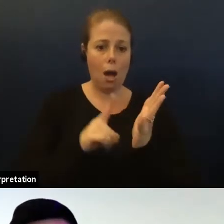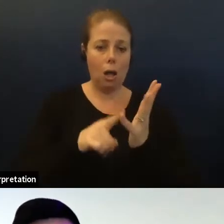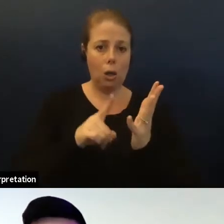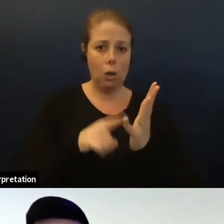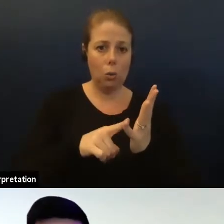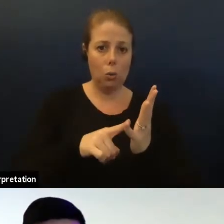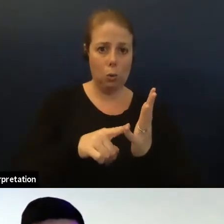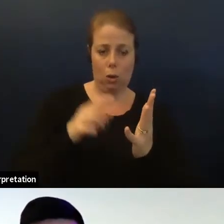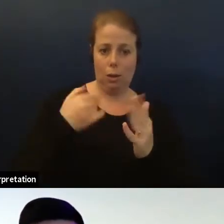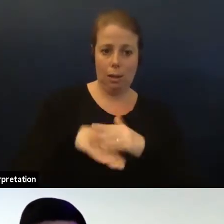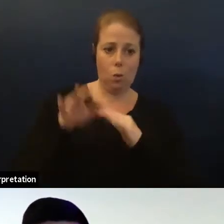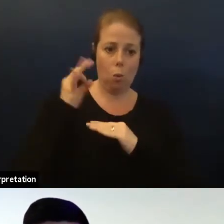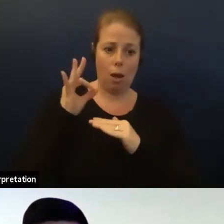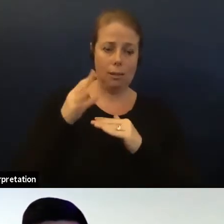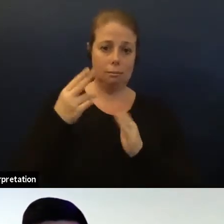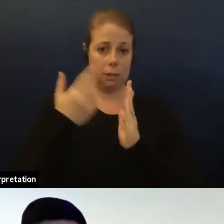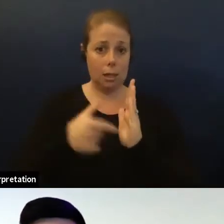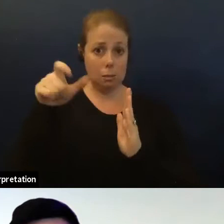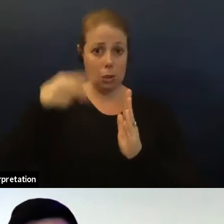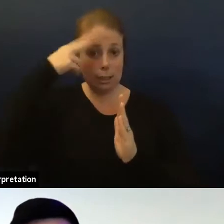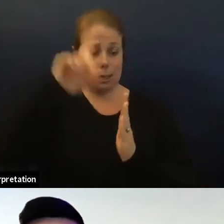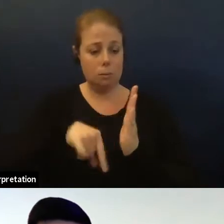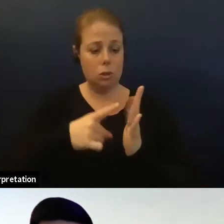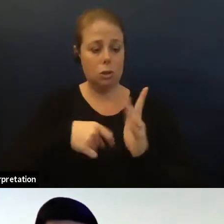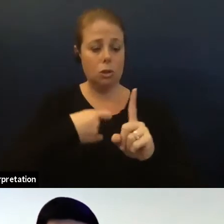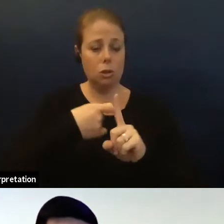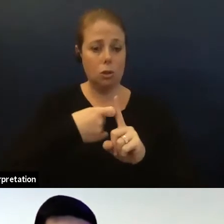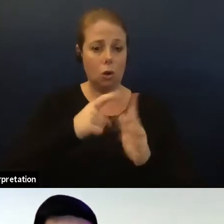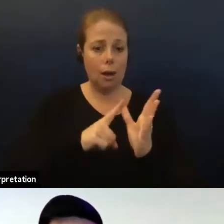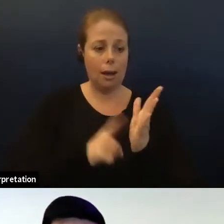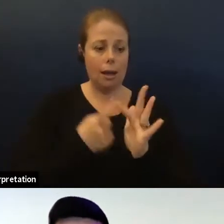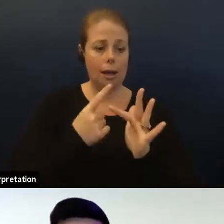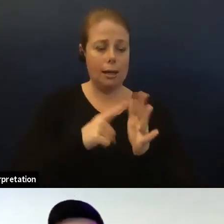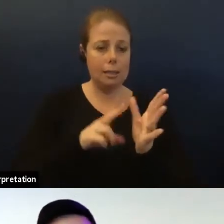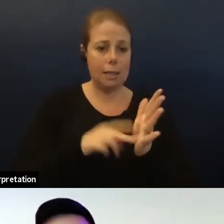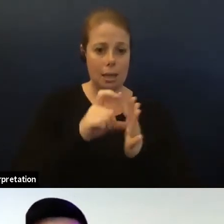I use "he" and "him" as my pronouns. I'm currently living on Wiradjuri land in Bathurst,